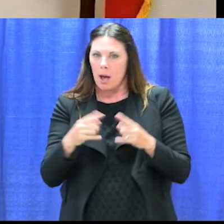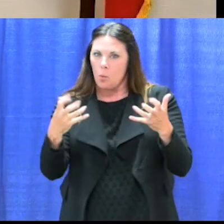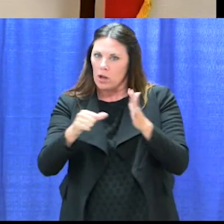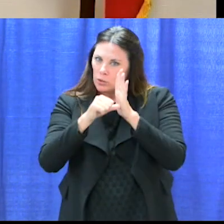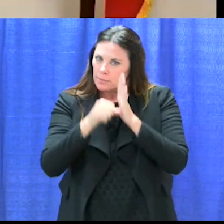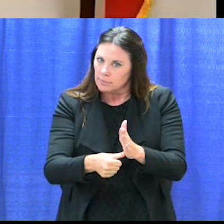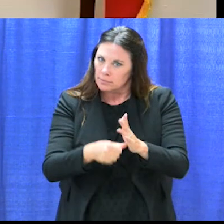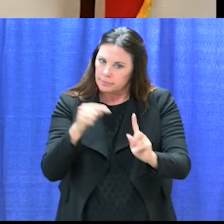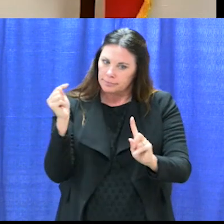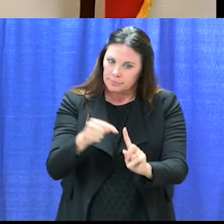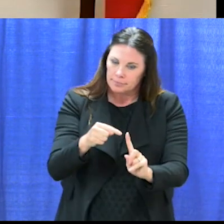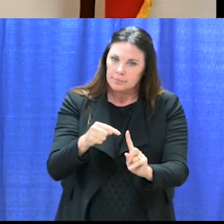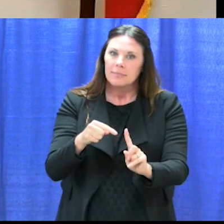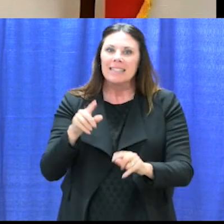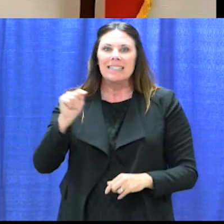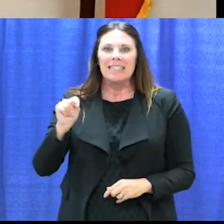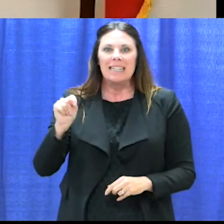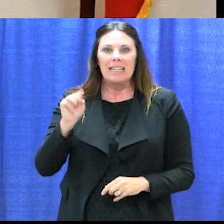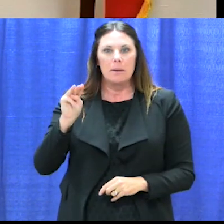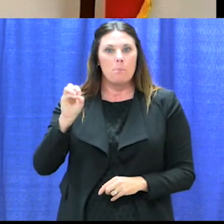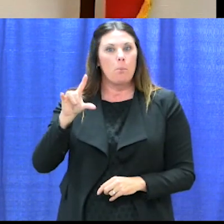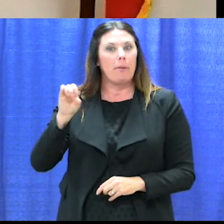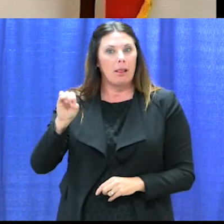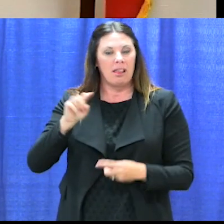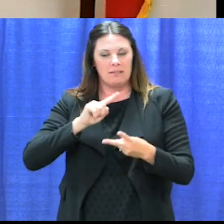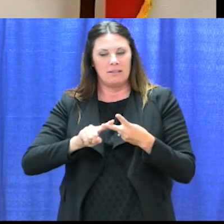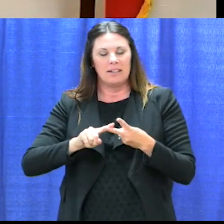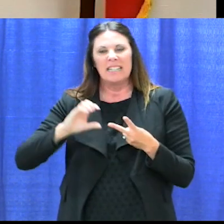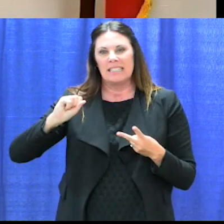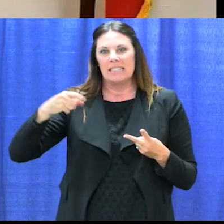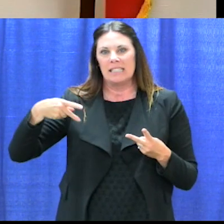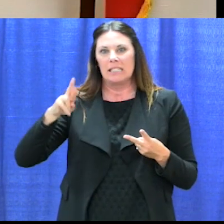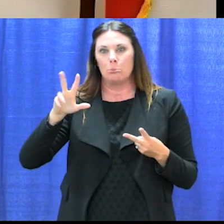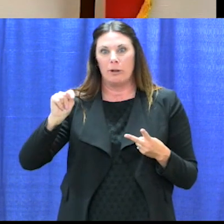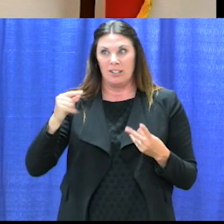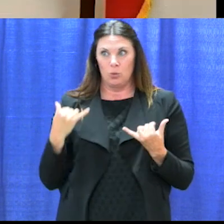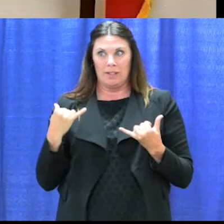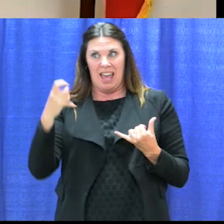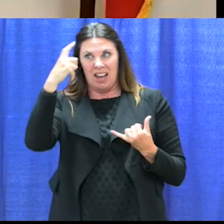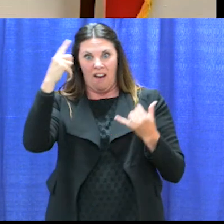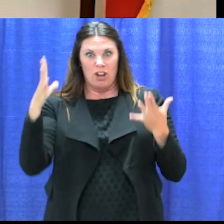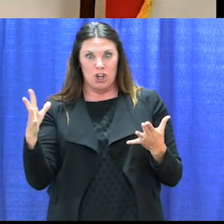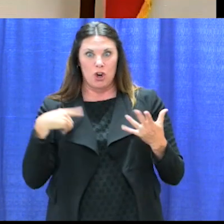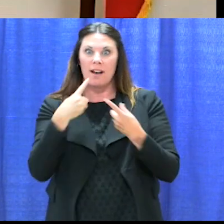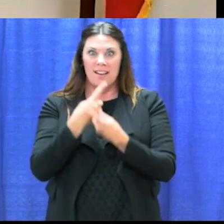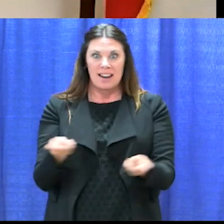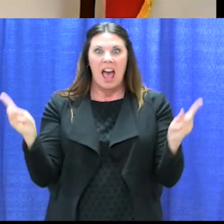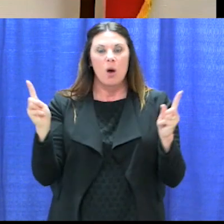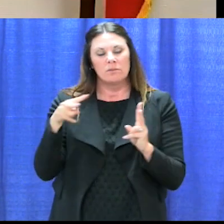contribution are T-Mobile and Sprint. They were announced today by the governor and have been spotlighted on a number of occasions